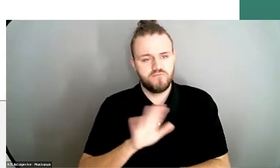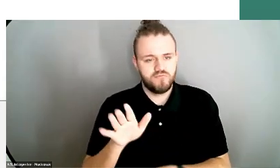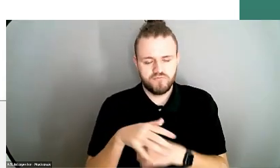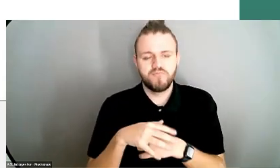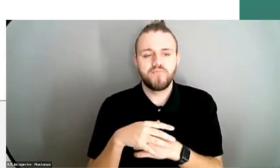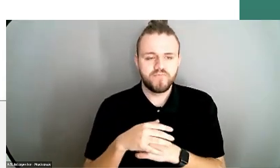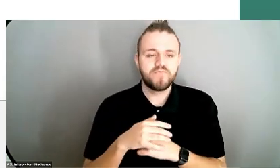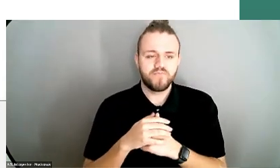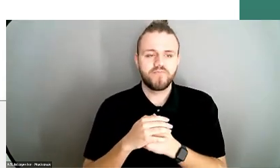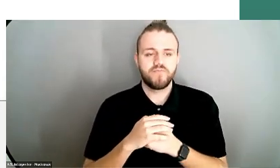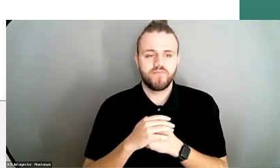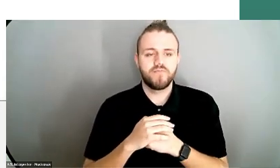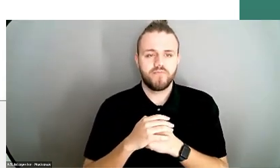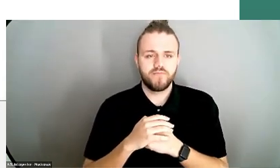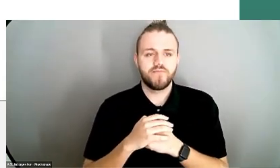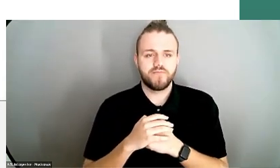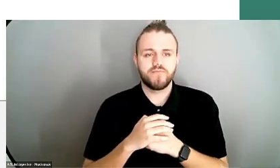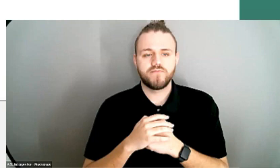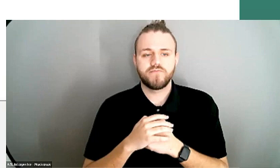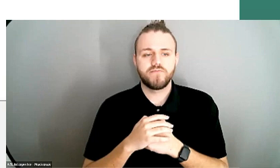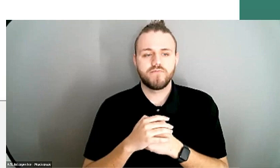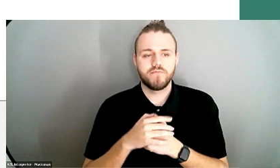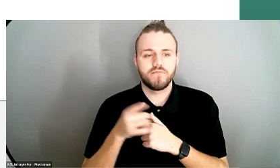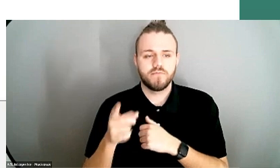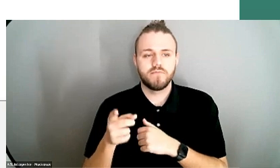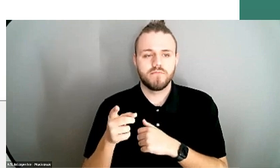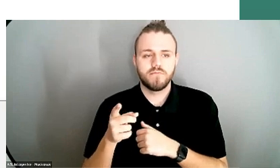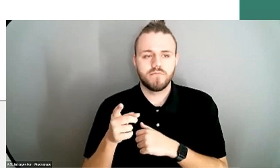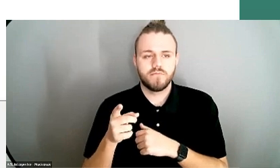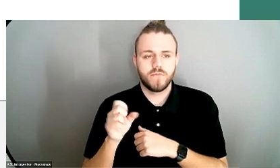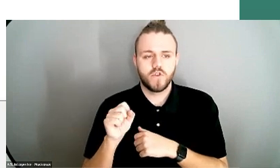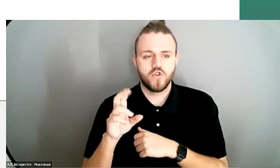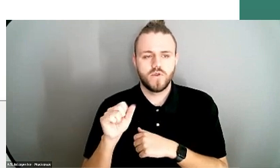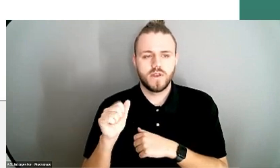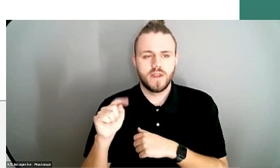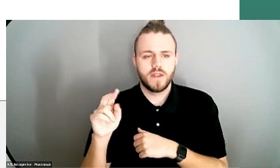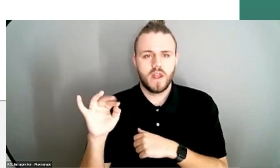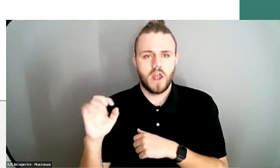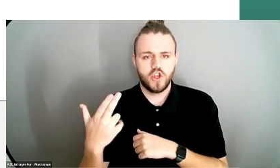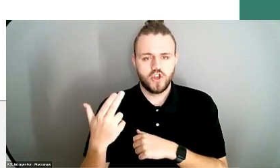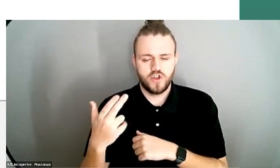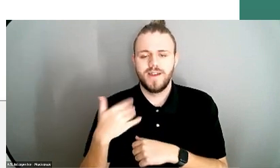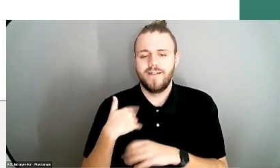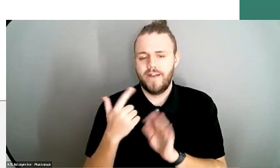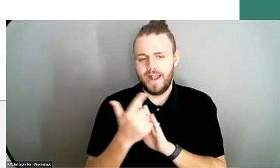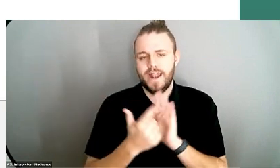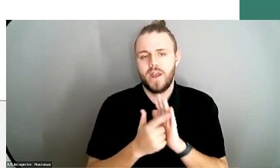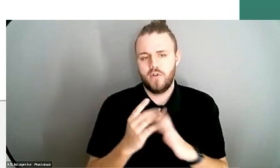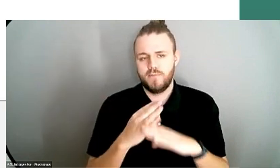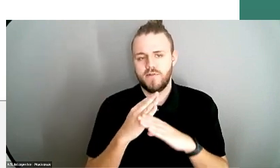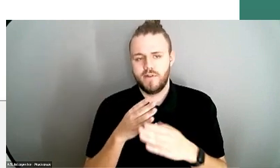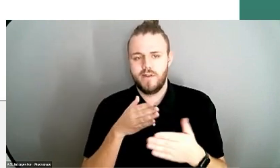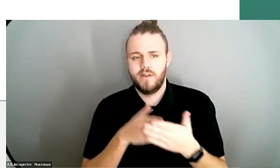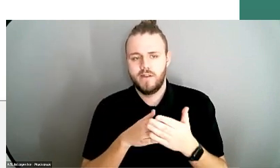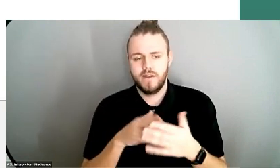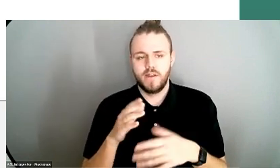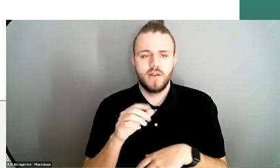Susan touched upon this in terms of there are legal protections against involuntary sterilization.